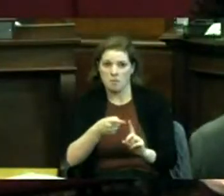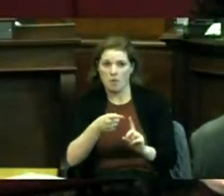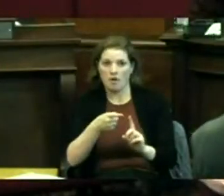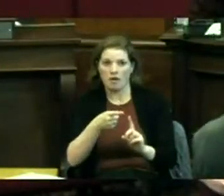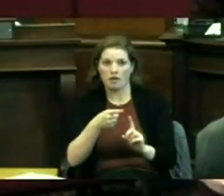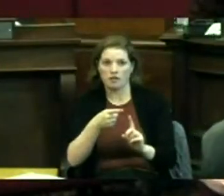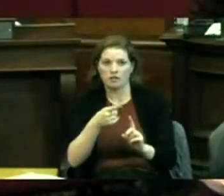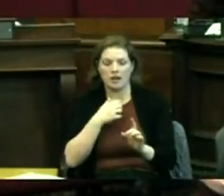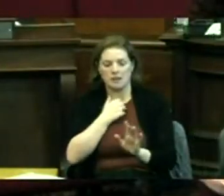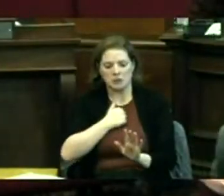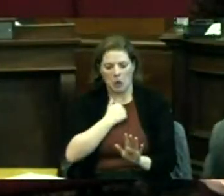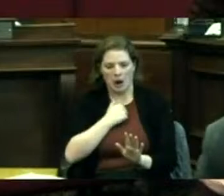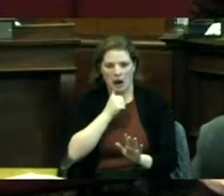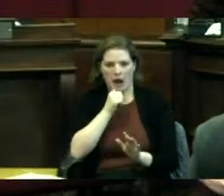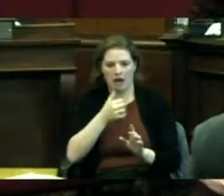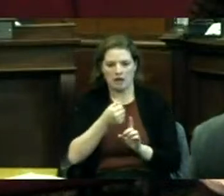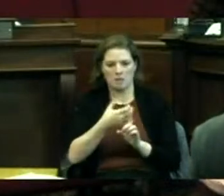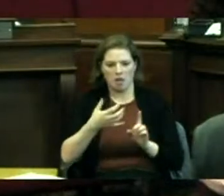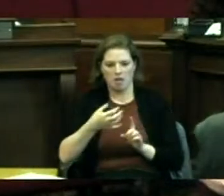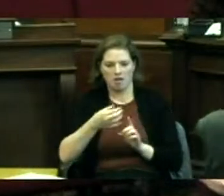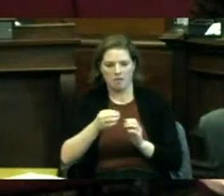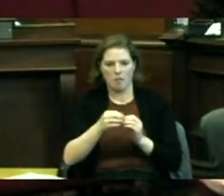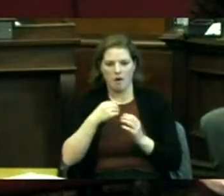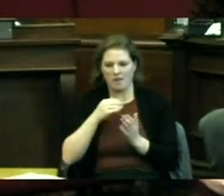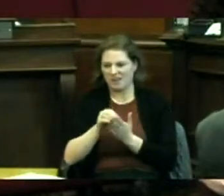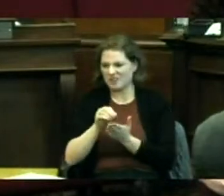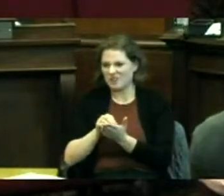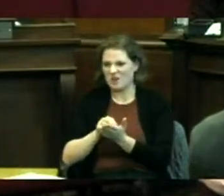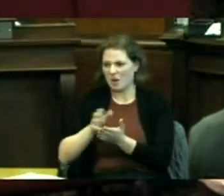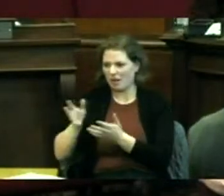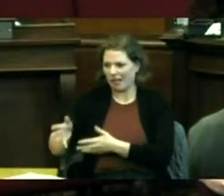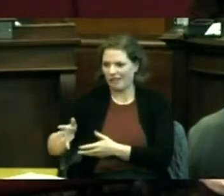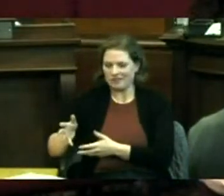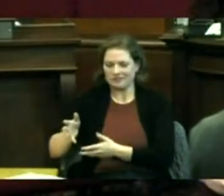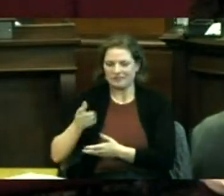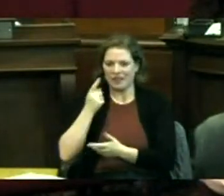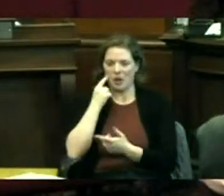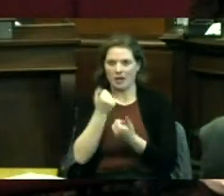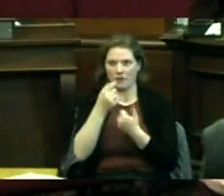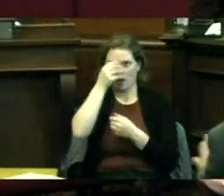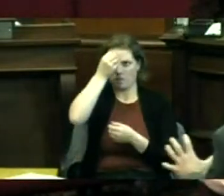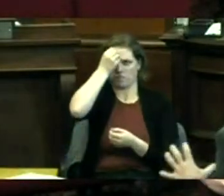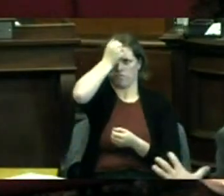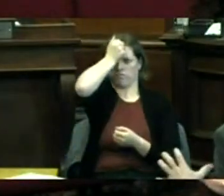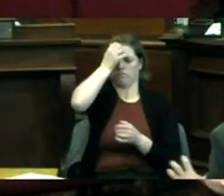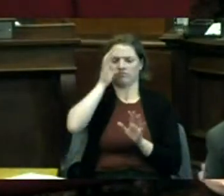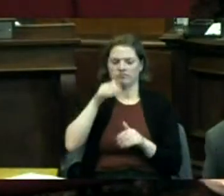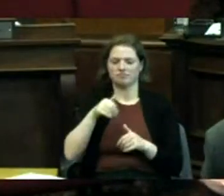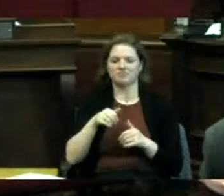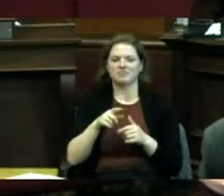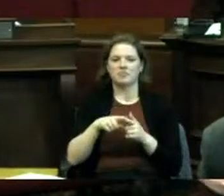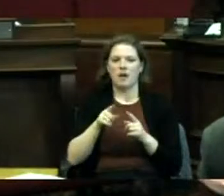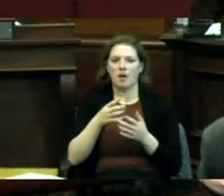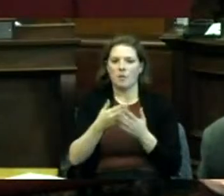is that the treatment would be continuous? Okay, I do want to make the point. And I failed to